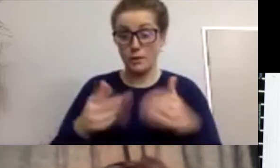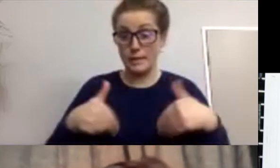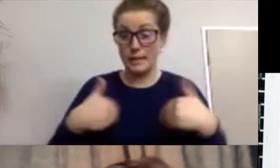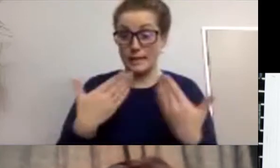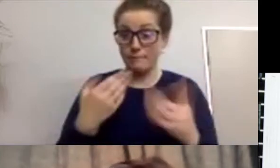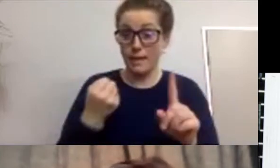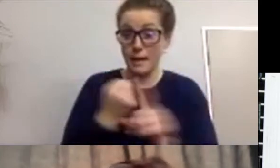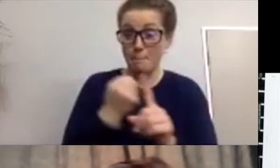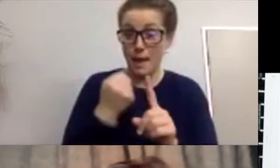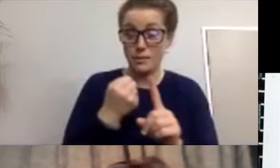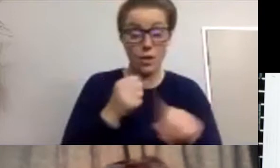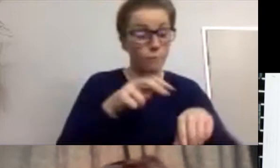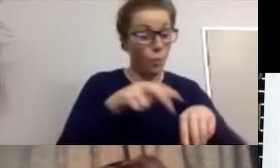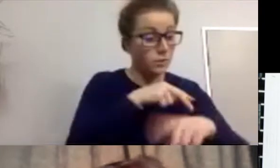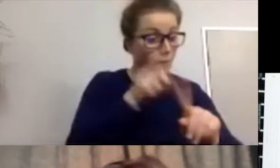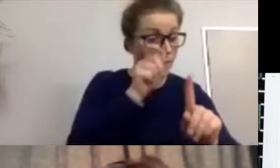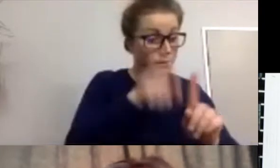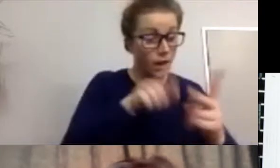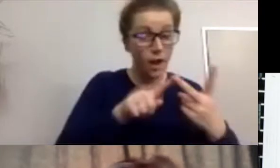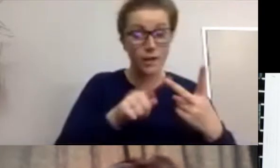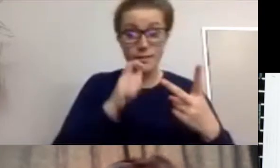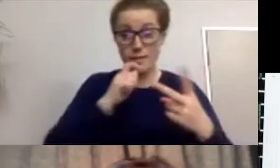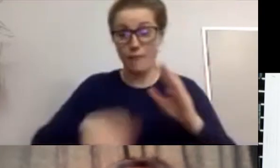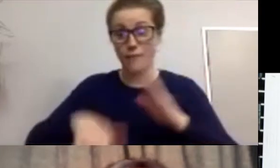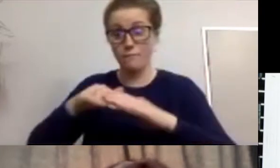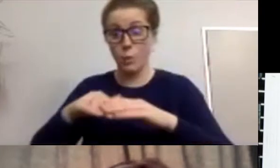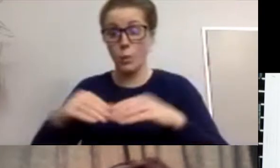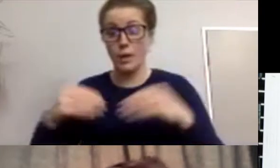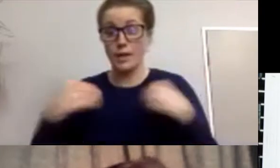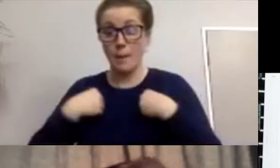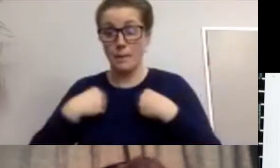the staff, and the entire company and the knock-on effect over-all.